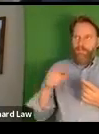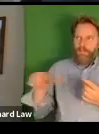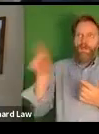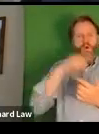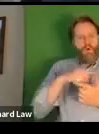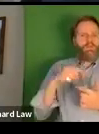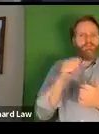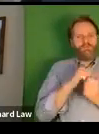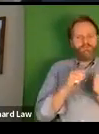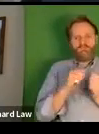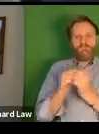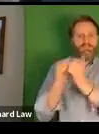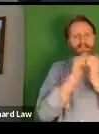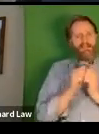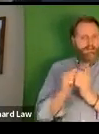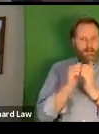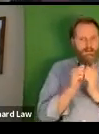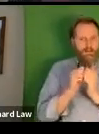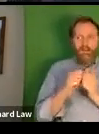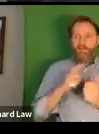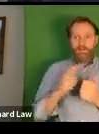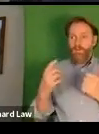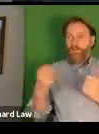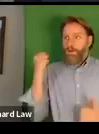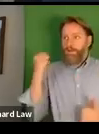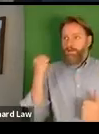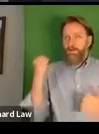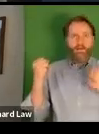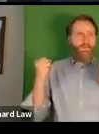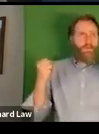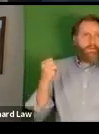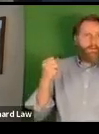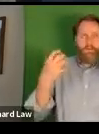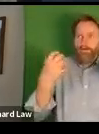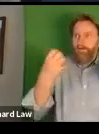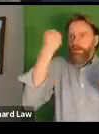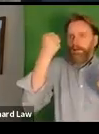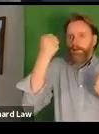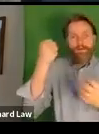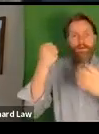because we keep winning them and when we win them it usually costs the government up to